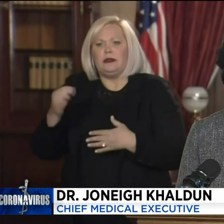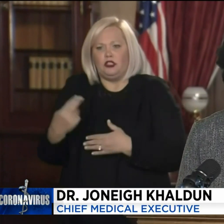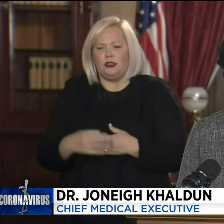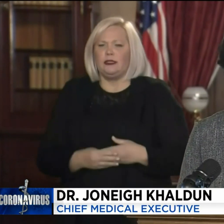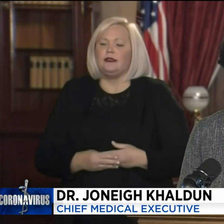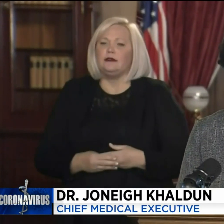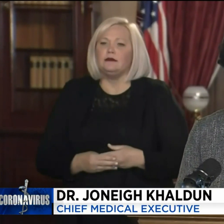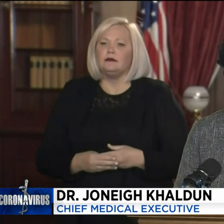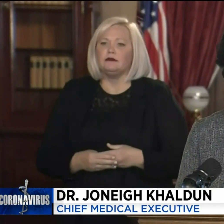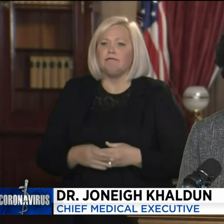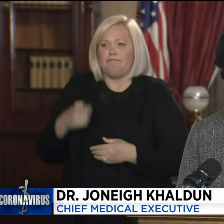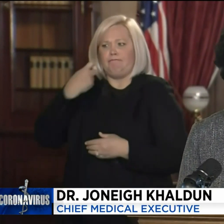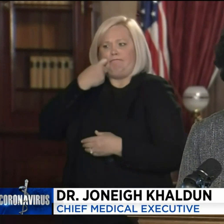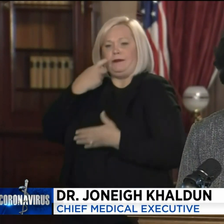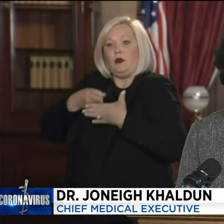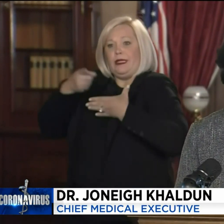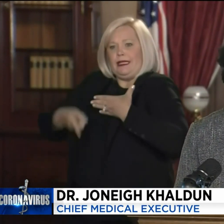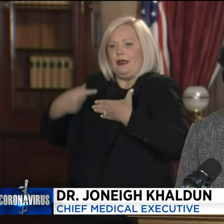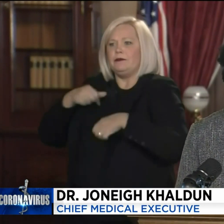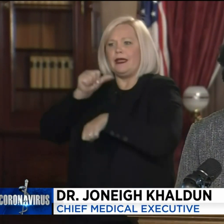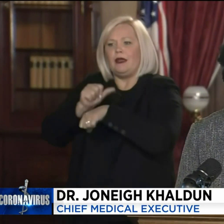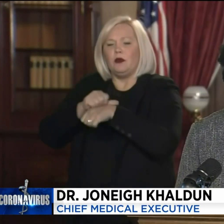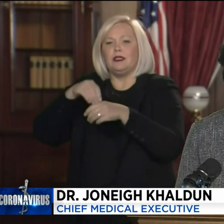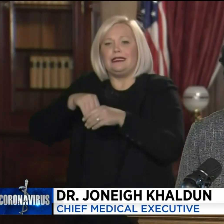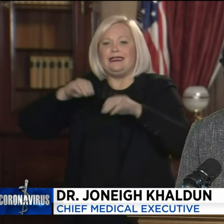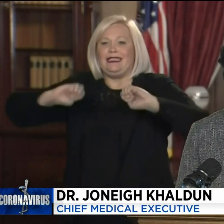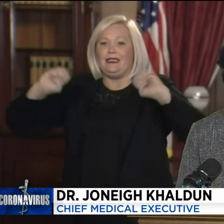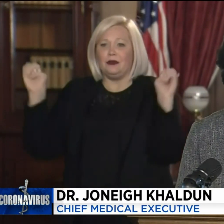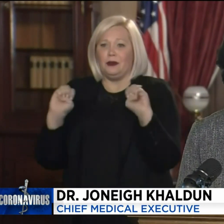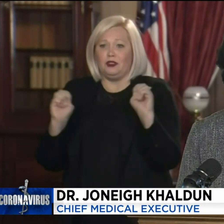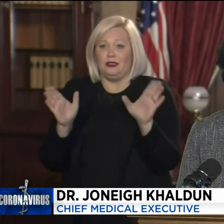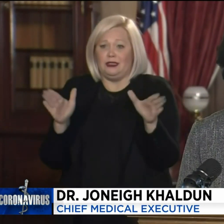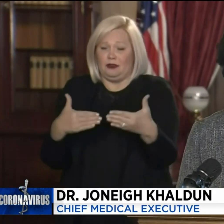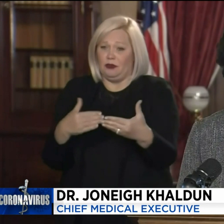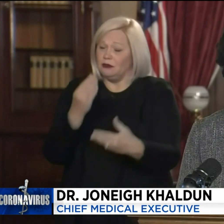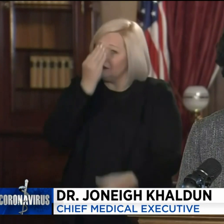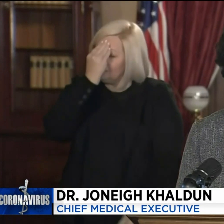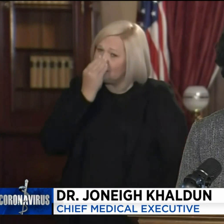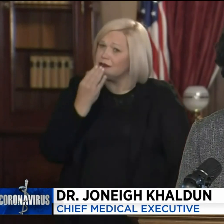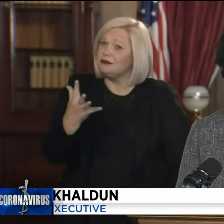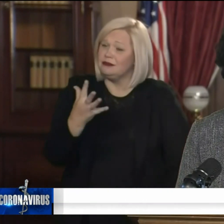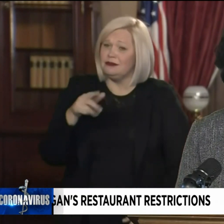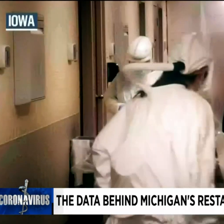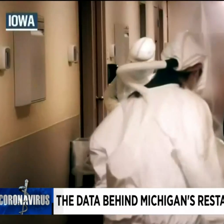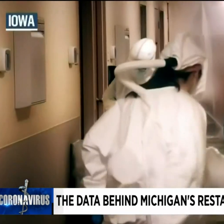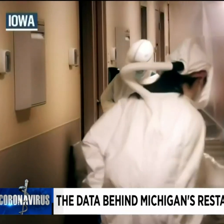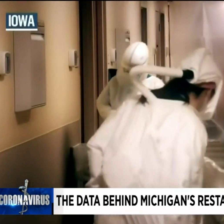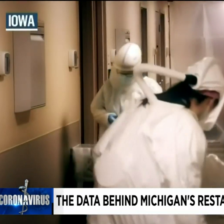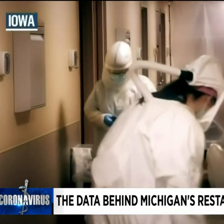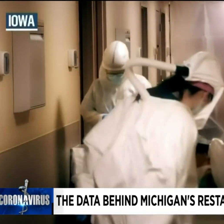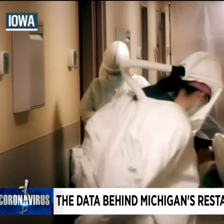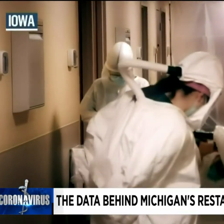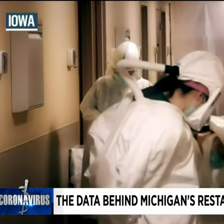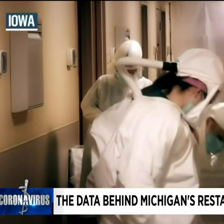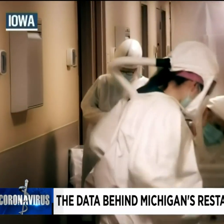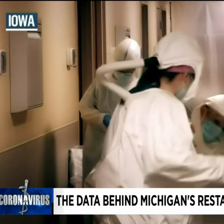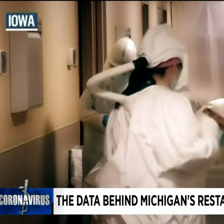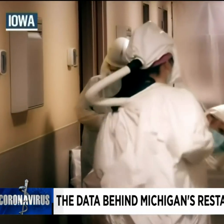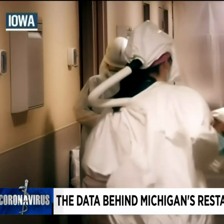I WORKED A SHIFT IN THE CRITICAL CARE AREA OF THE E.R. THIS PAST WEEKEND. I CAN TELL YOU THAT THIS